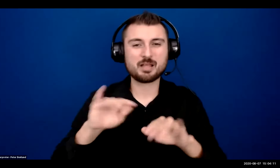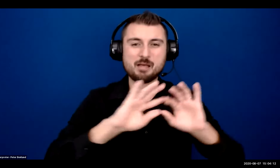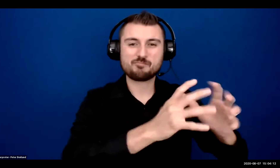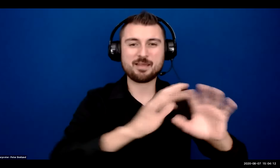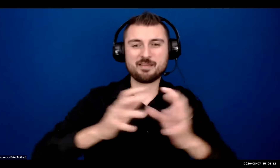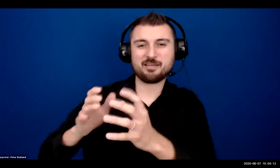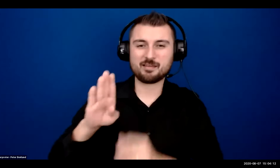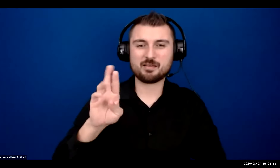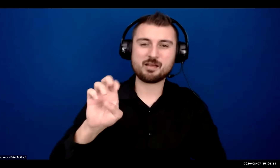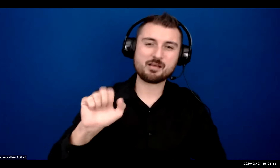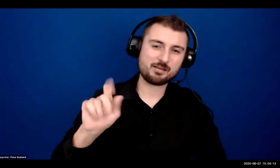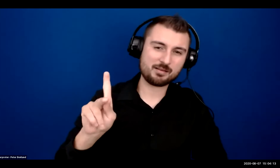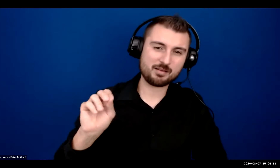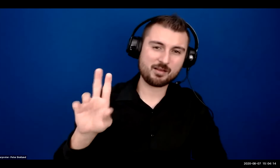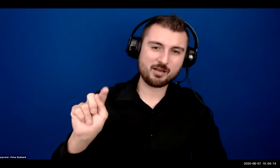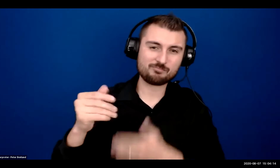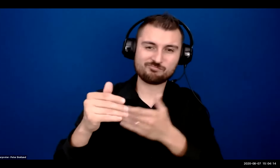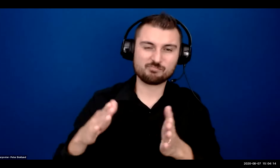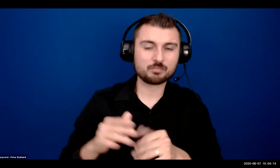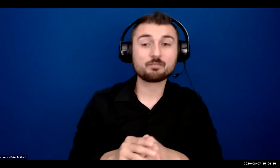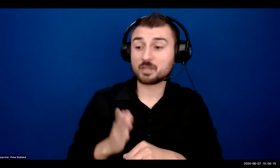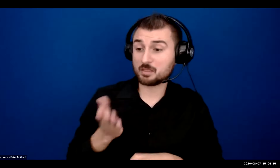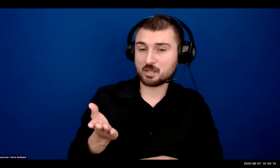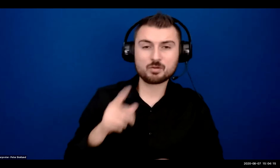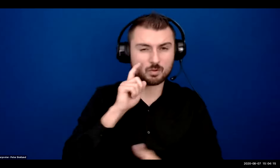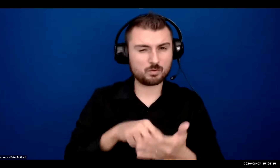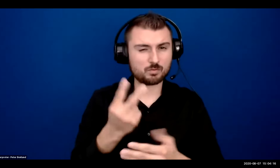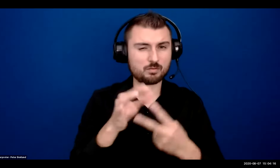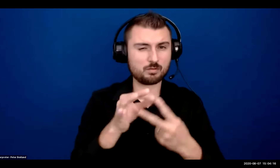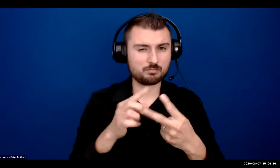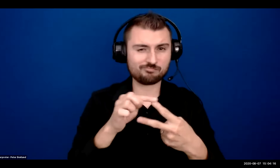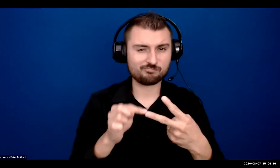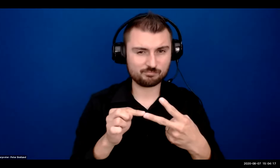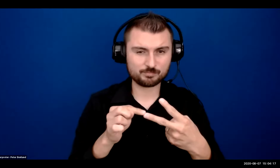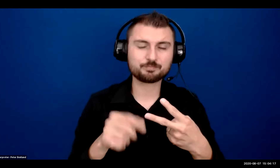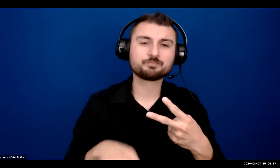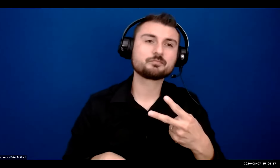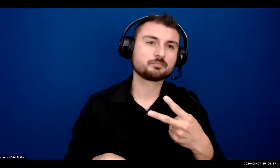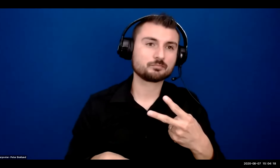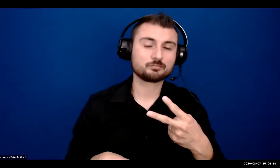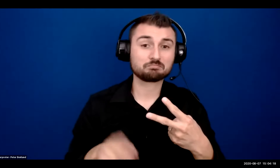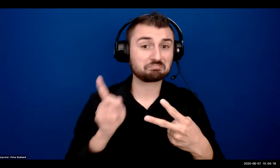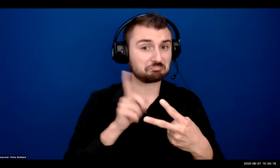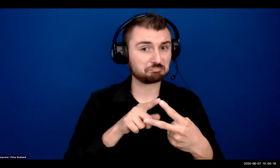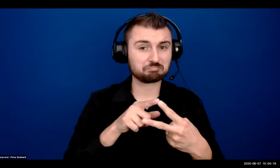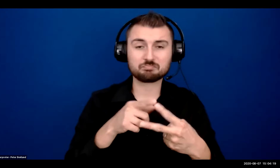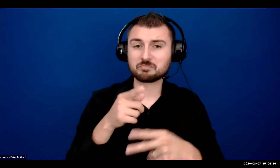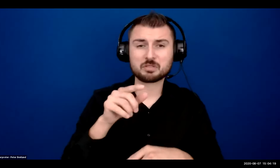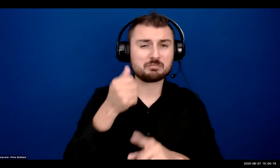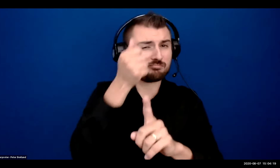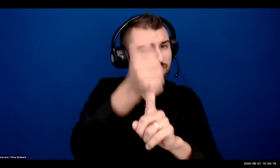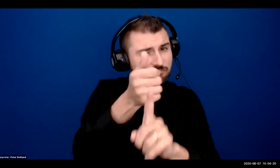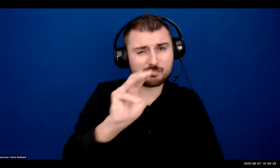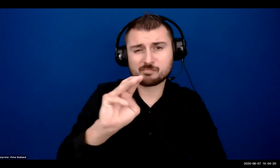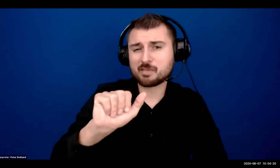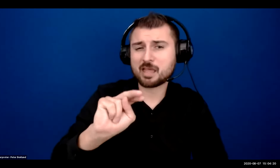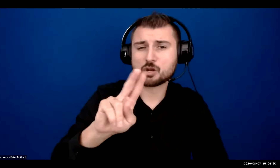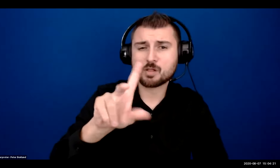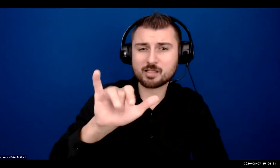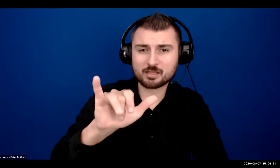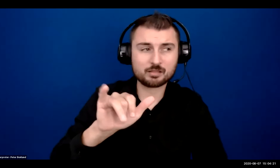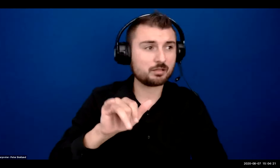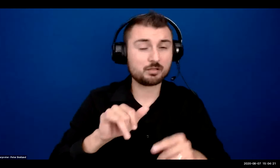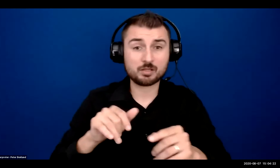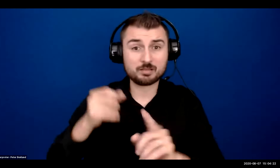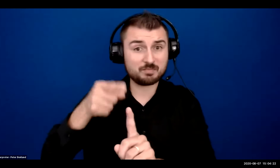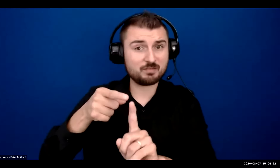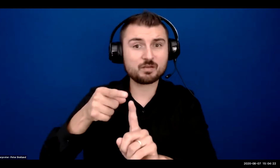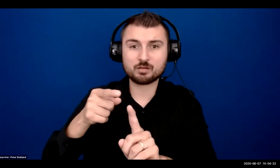It maybe hidden because there is a more icon at the end and when you click on more it is going to have break out rooms